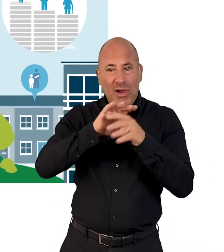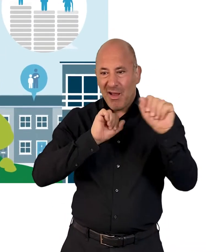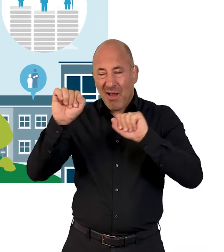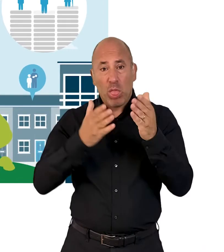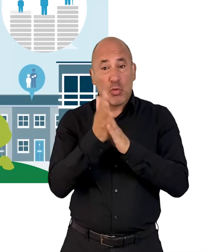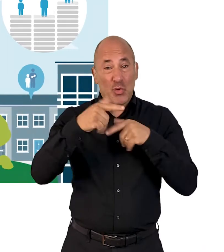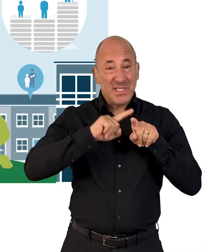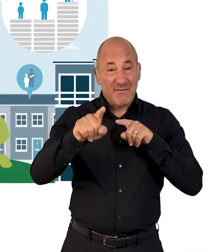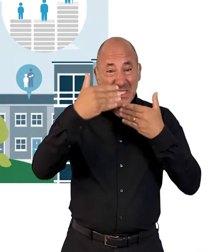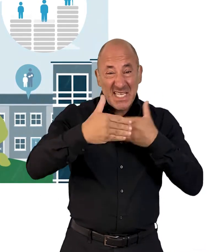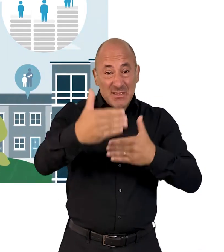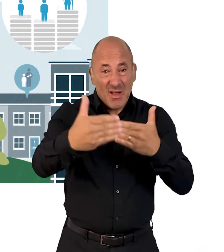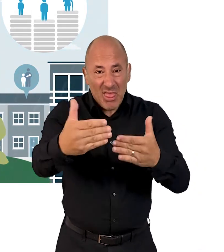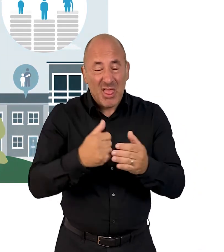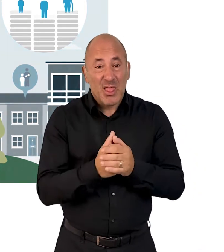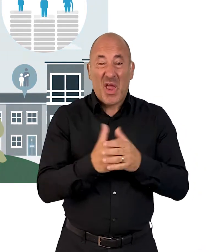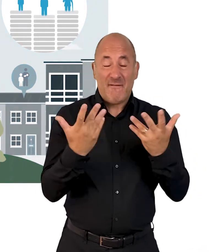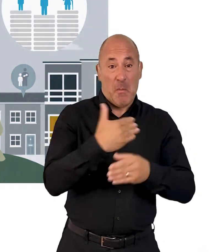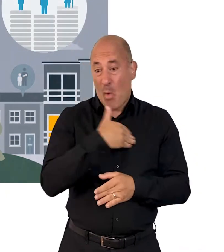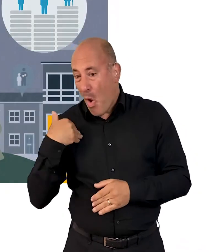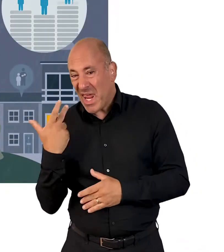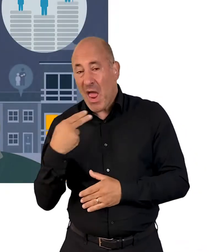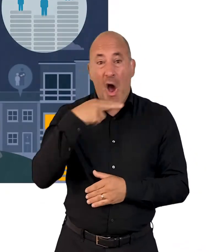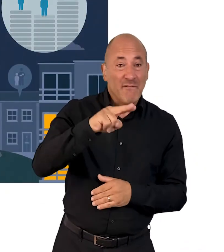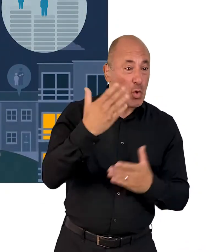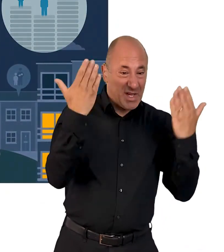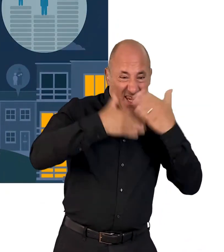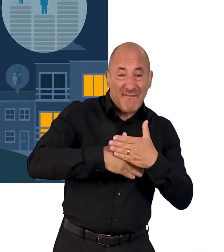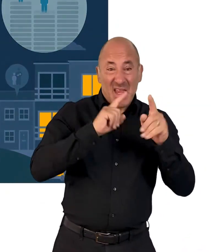of local areas across different seasons and even times of the day.